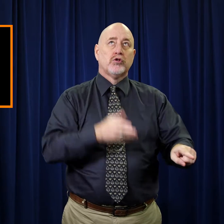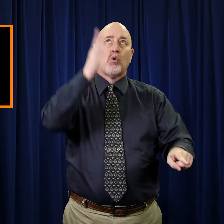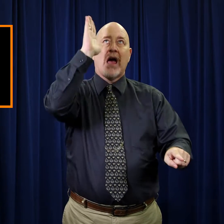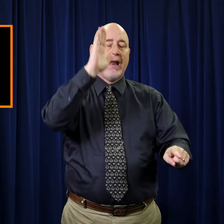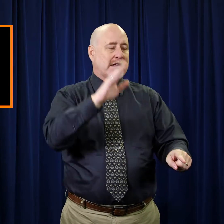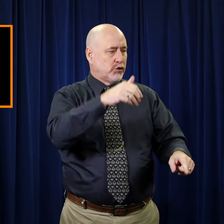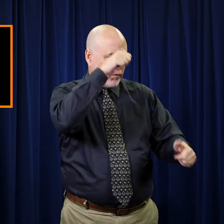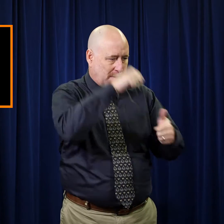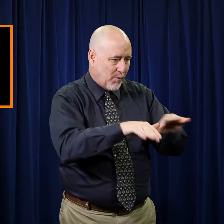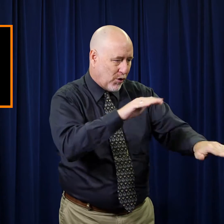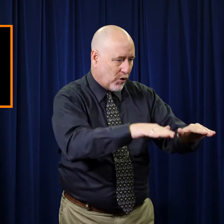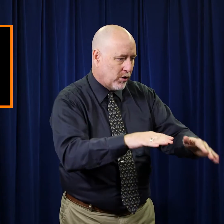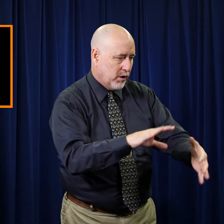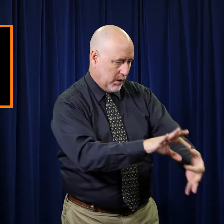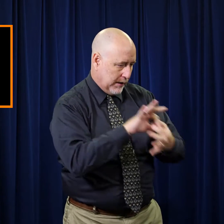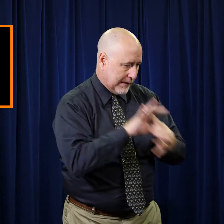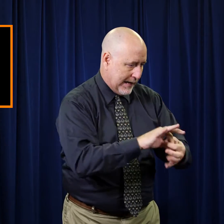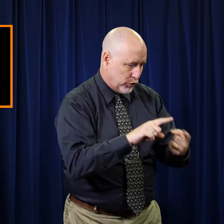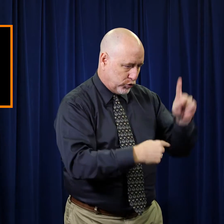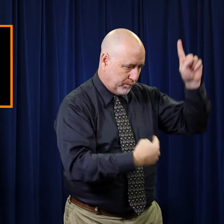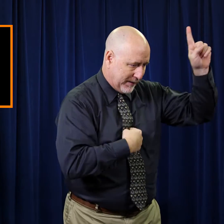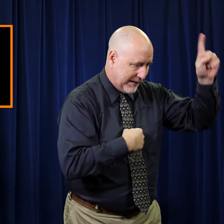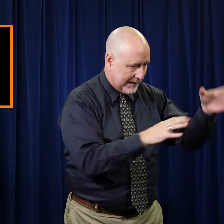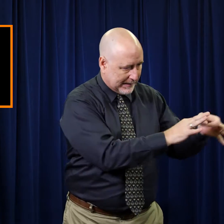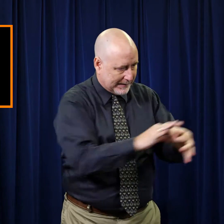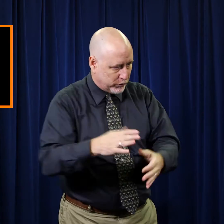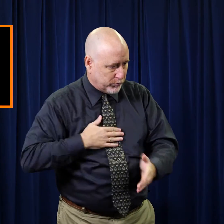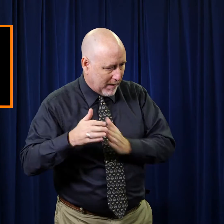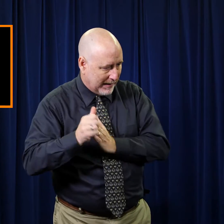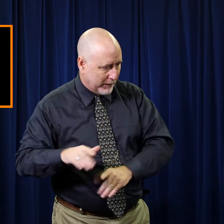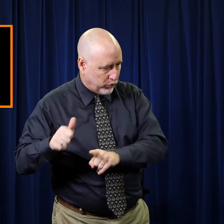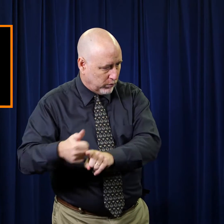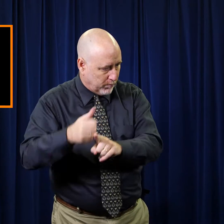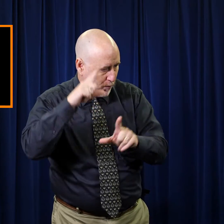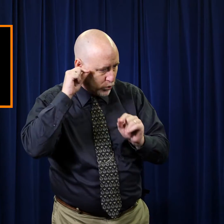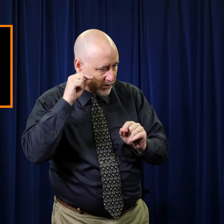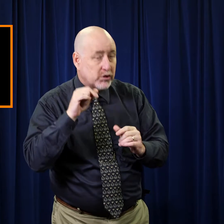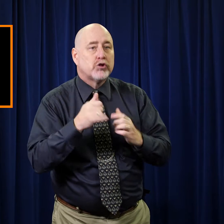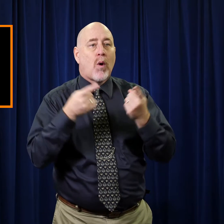He's got to… God’s got to connect them to Him and to Moses as the leader. So there's